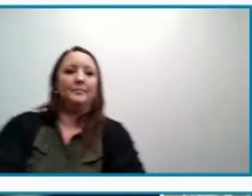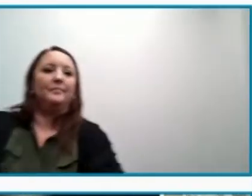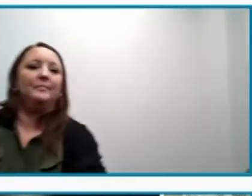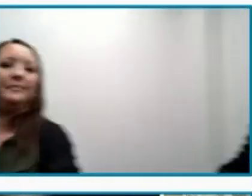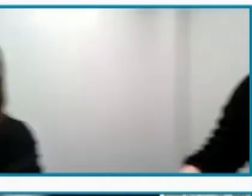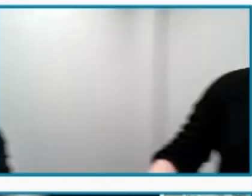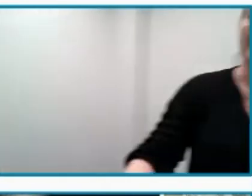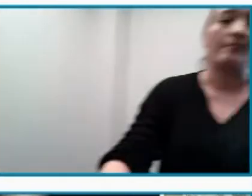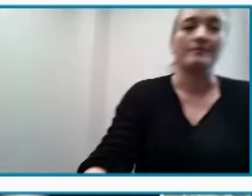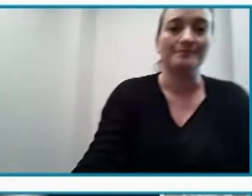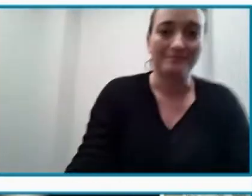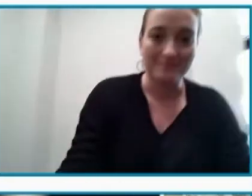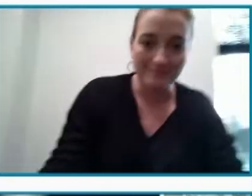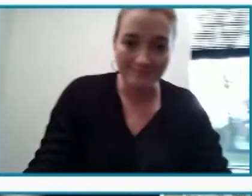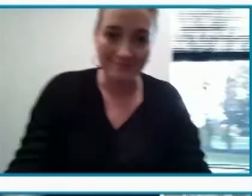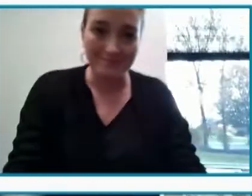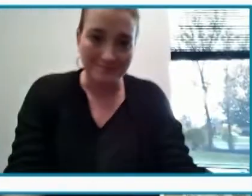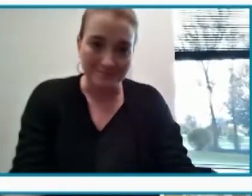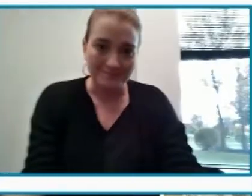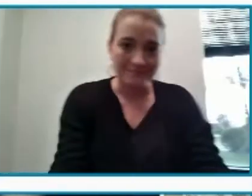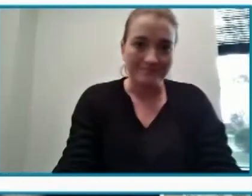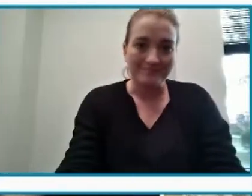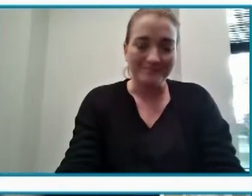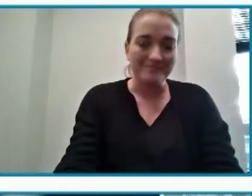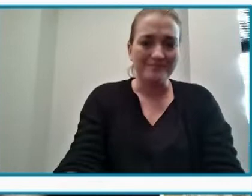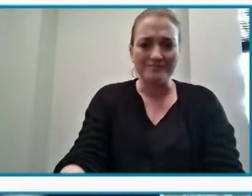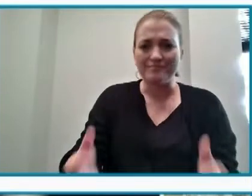I wanna start with the same first question to you.